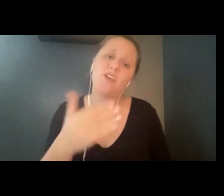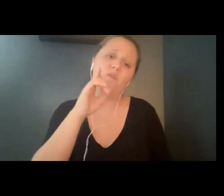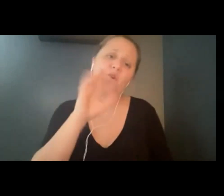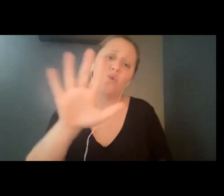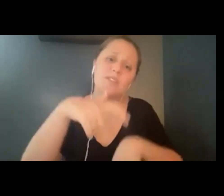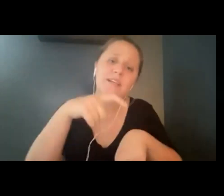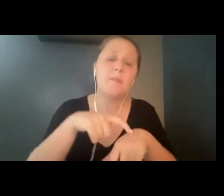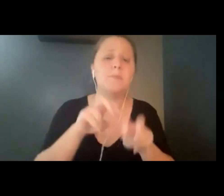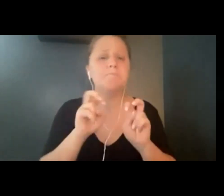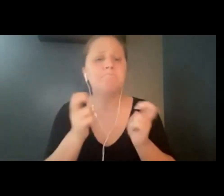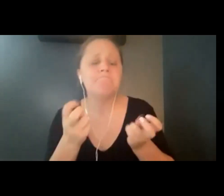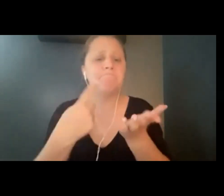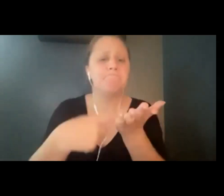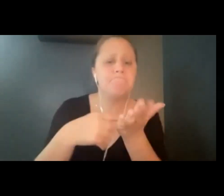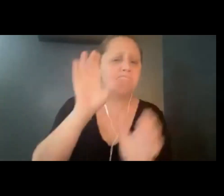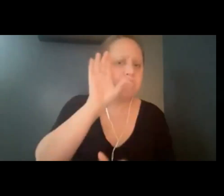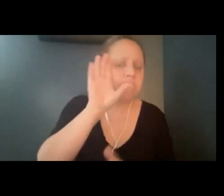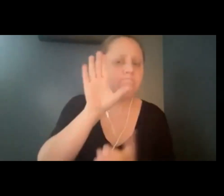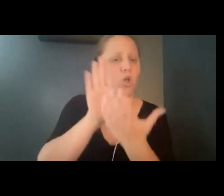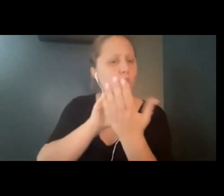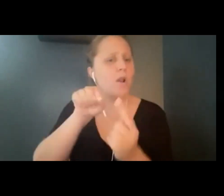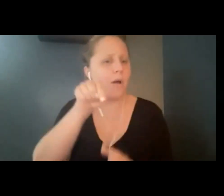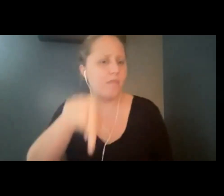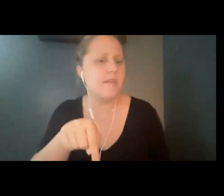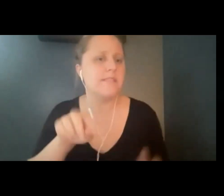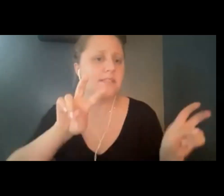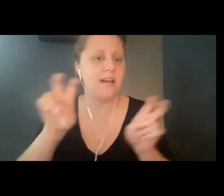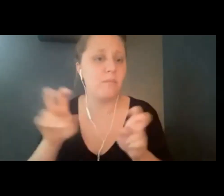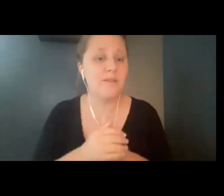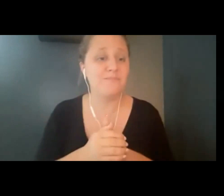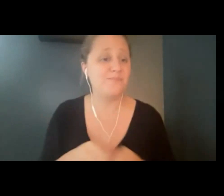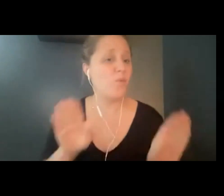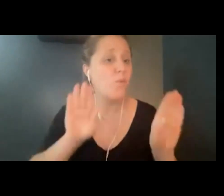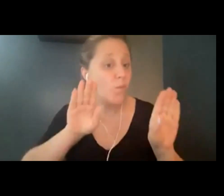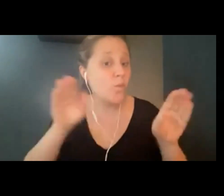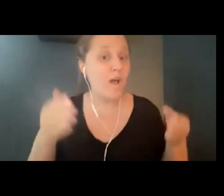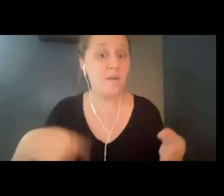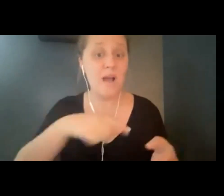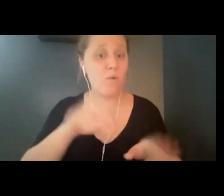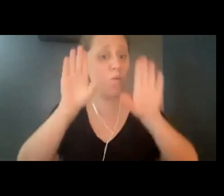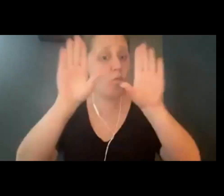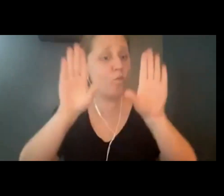really important topic and welcome our wonderful guests that we have on our panel this evening.